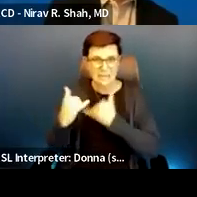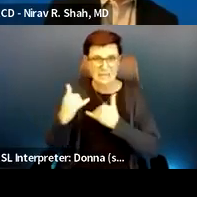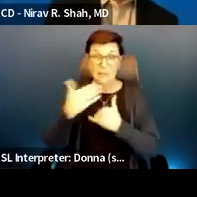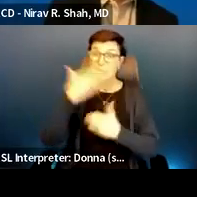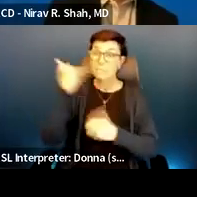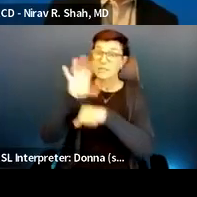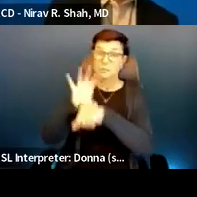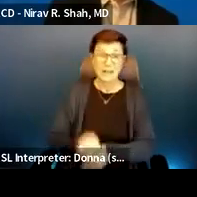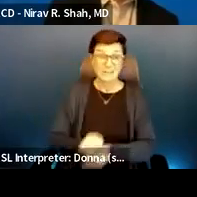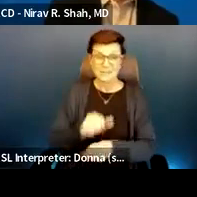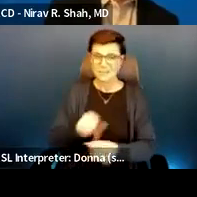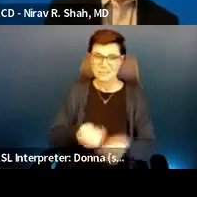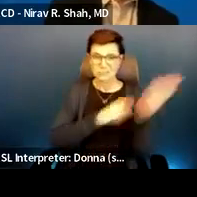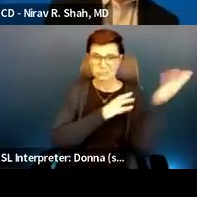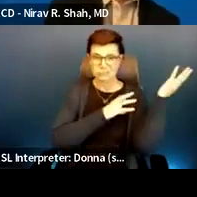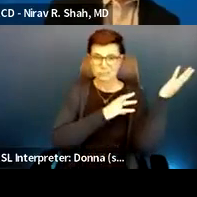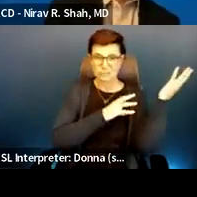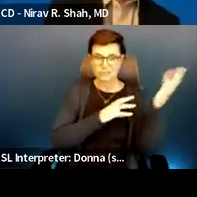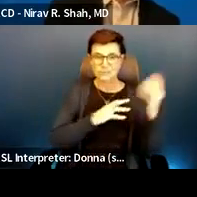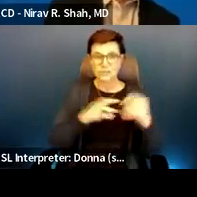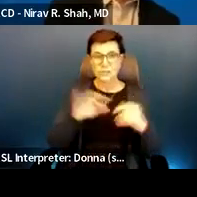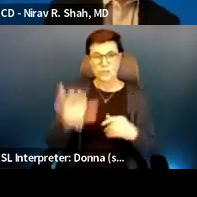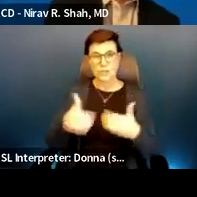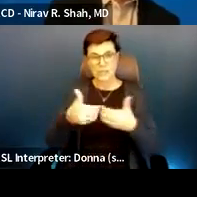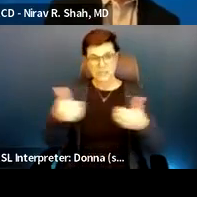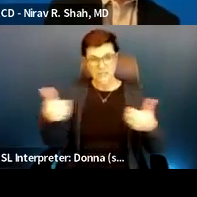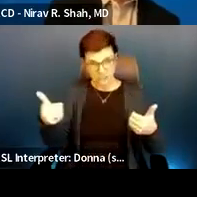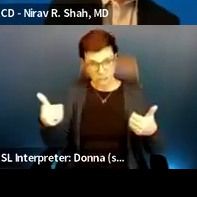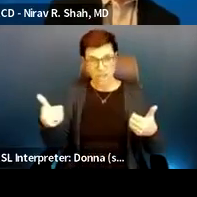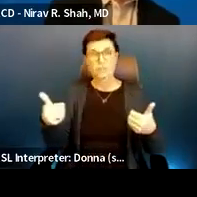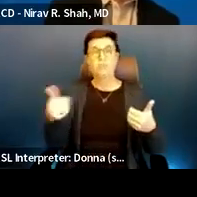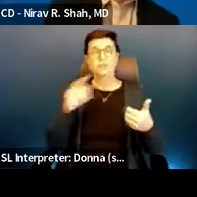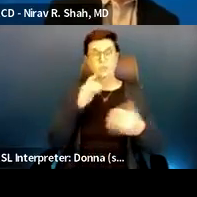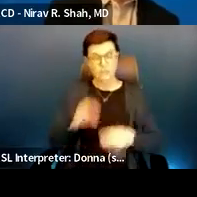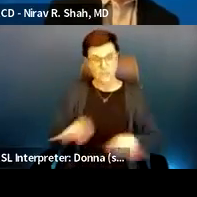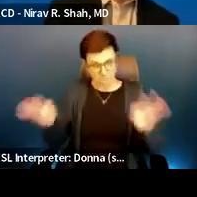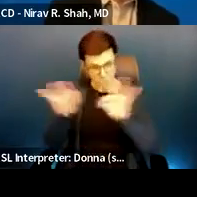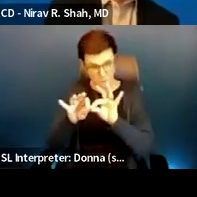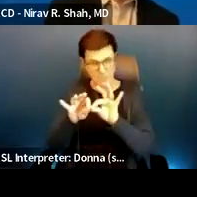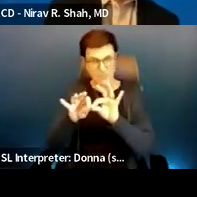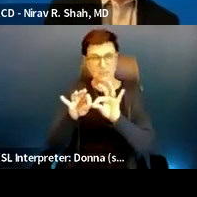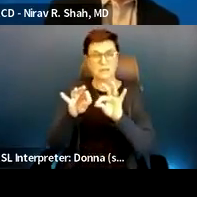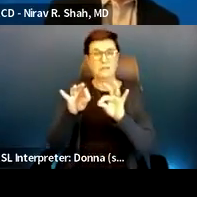And so that separation really is important and is a best practice